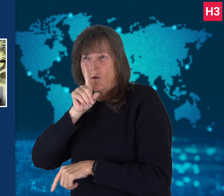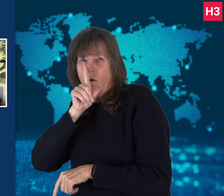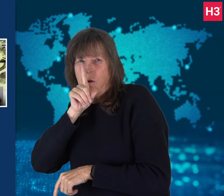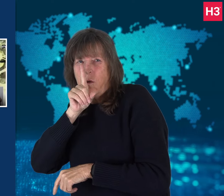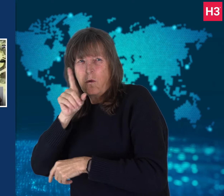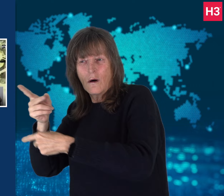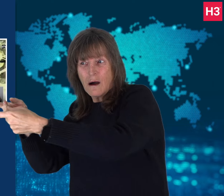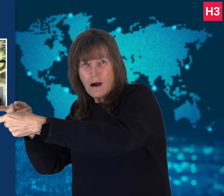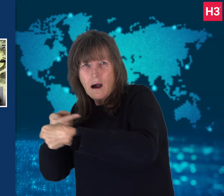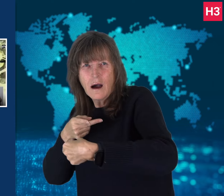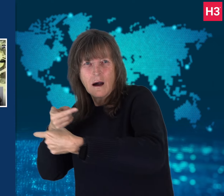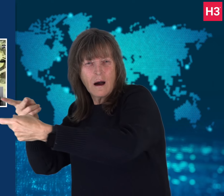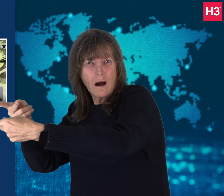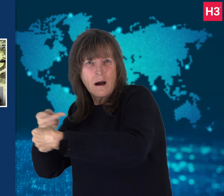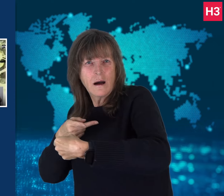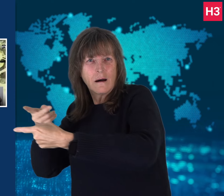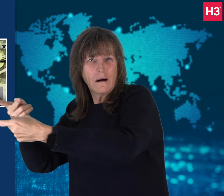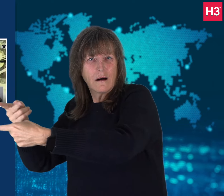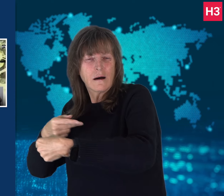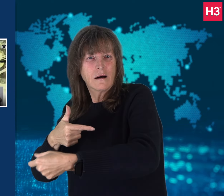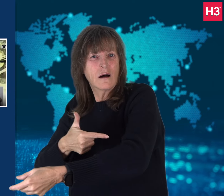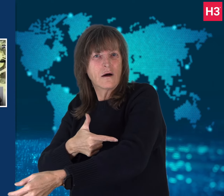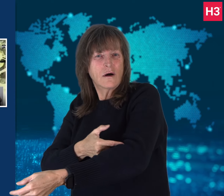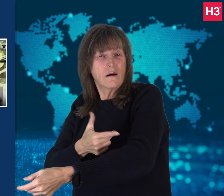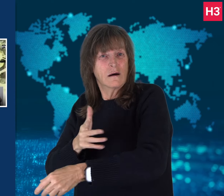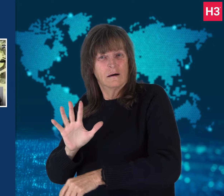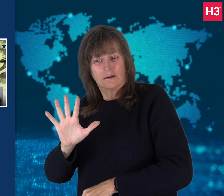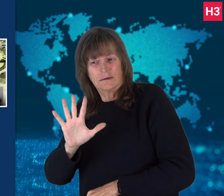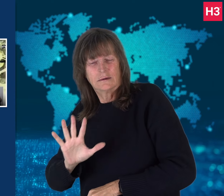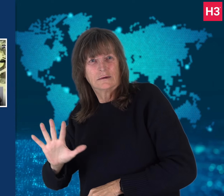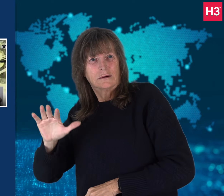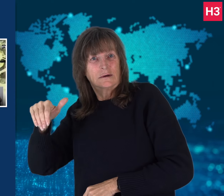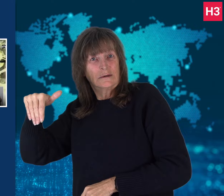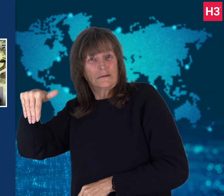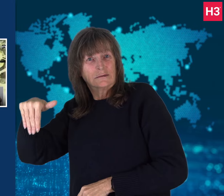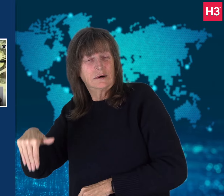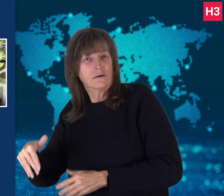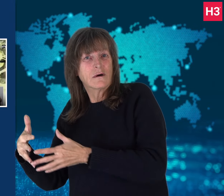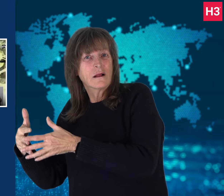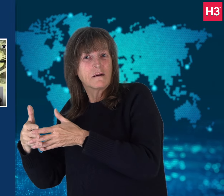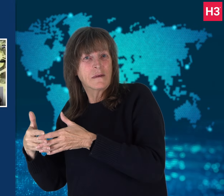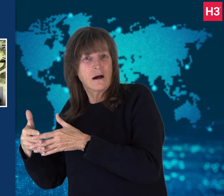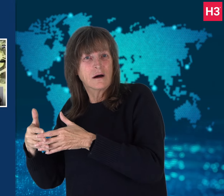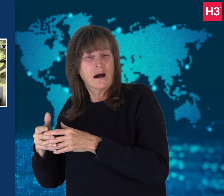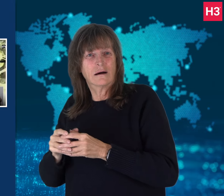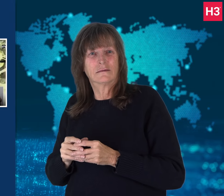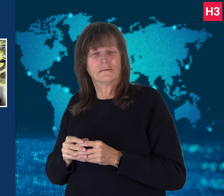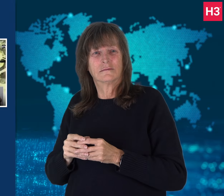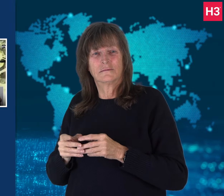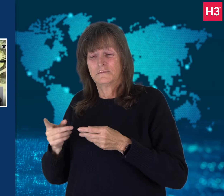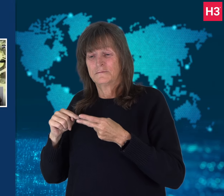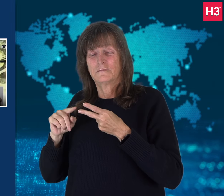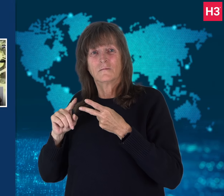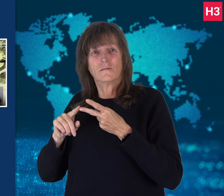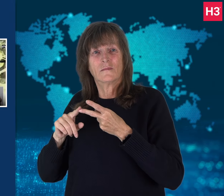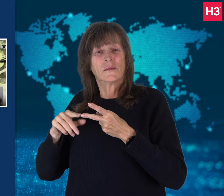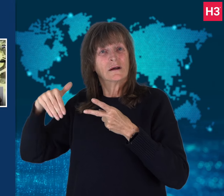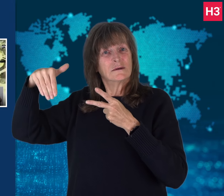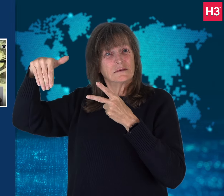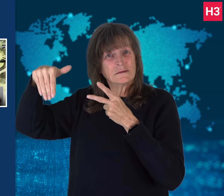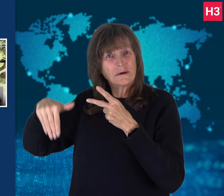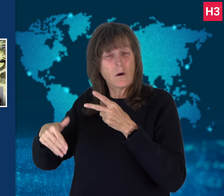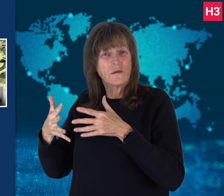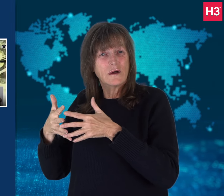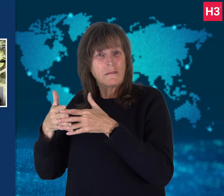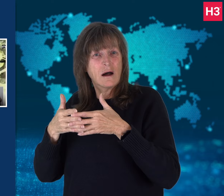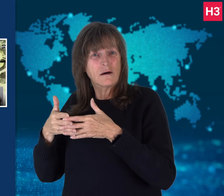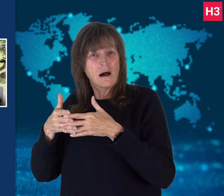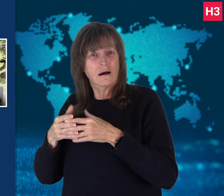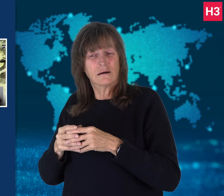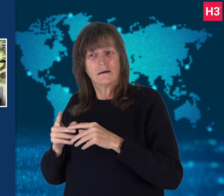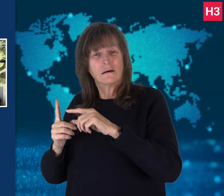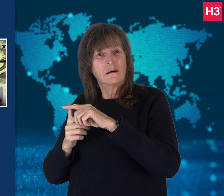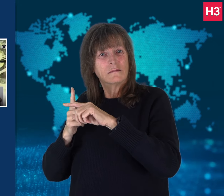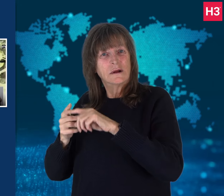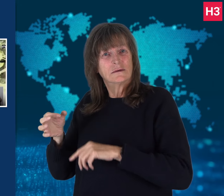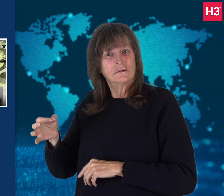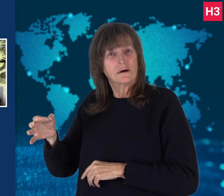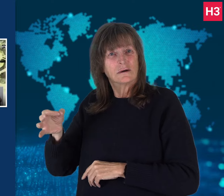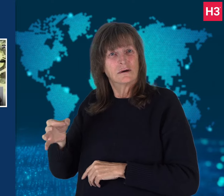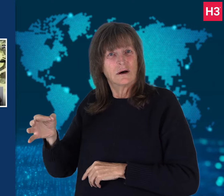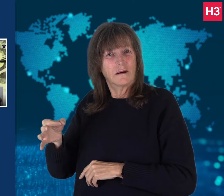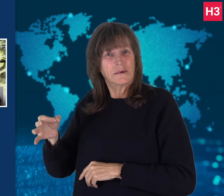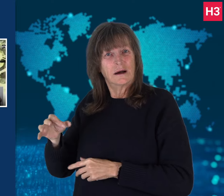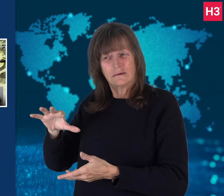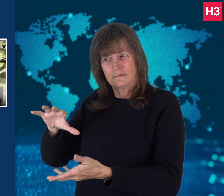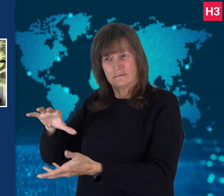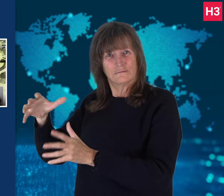to disrupt illegal drug routes across Central America, South America,